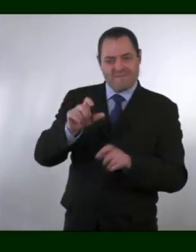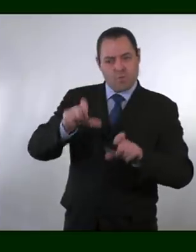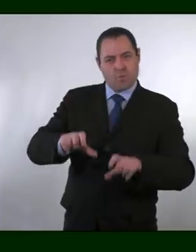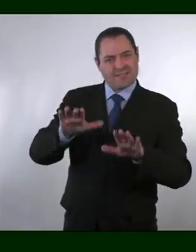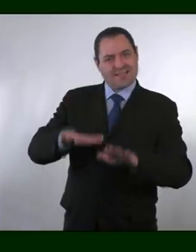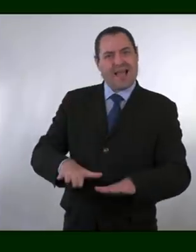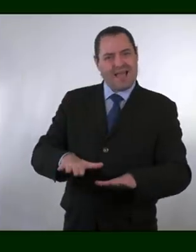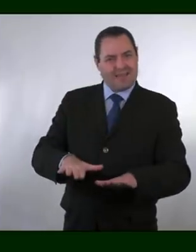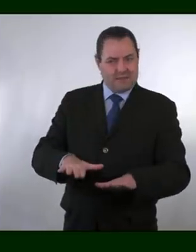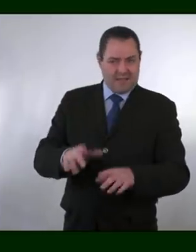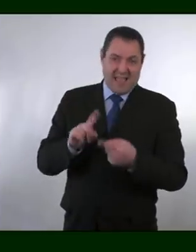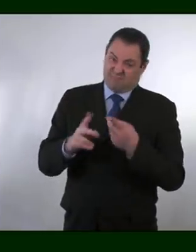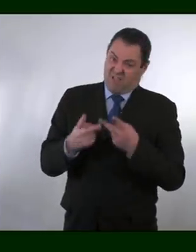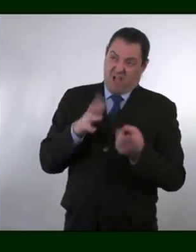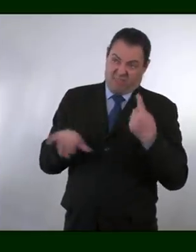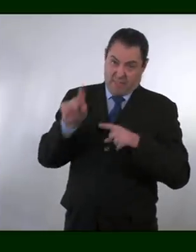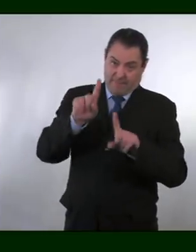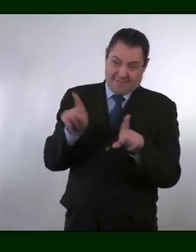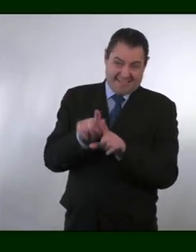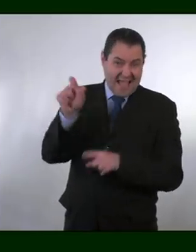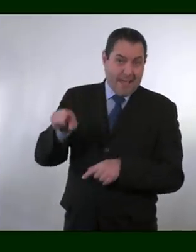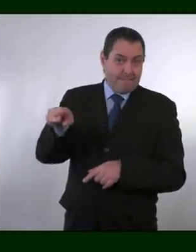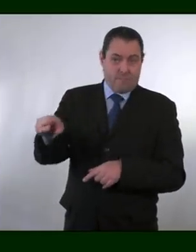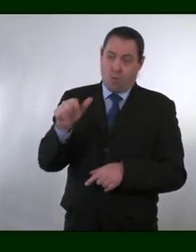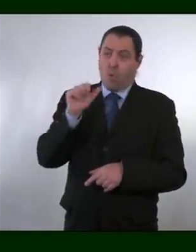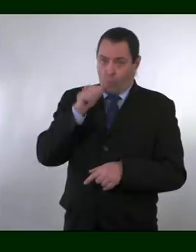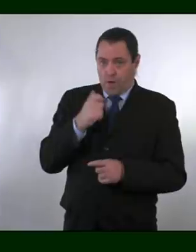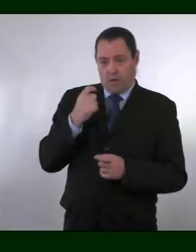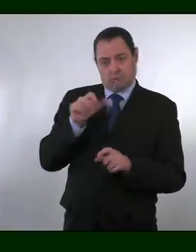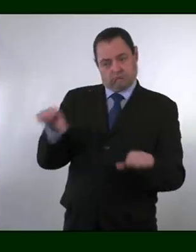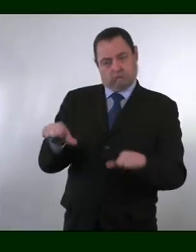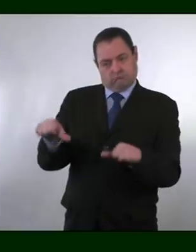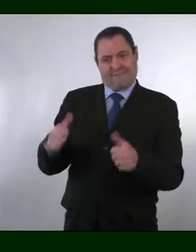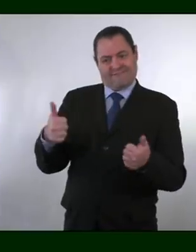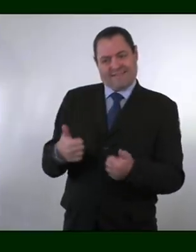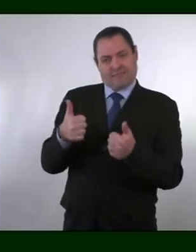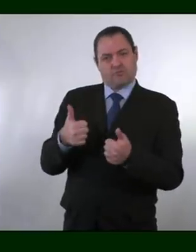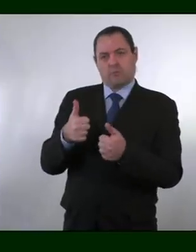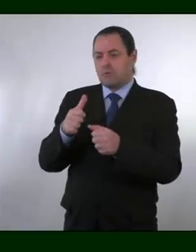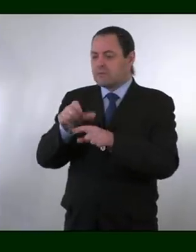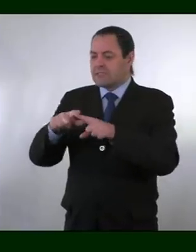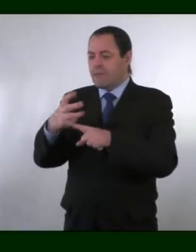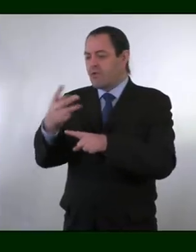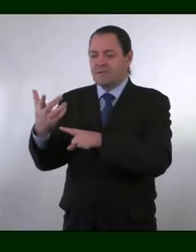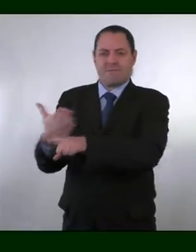outstanding applications to the scheme will be concluded before 31 December 2020?